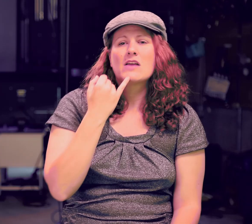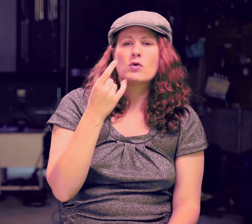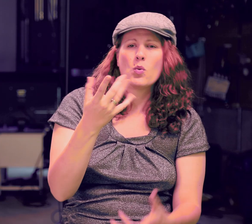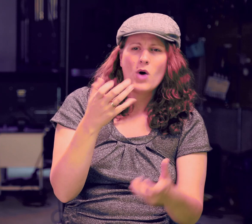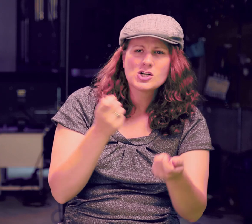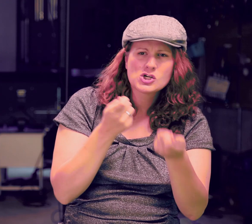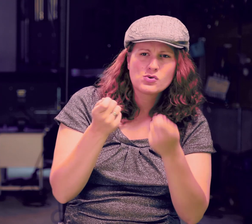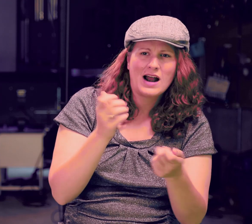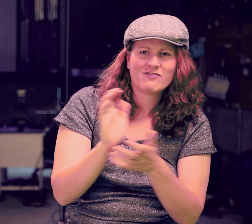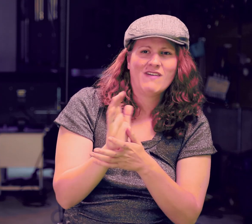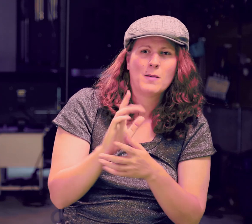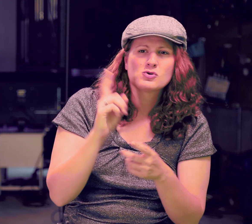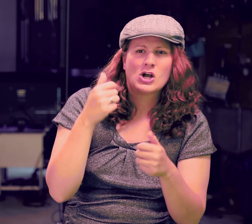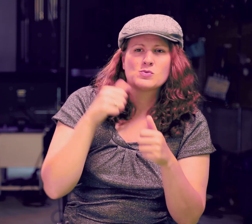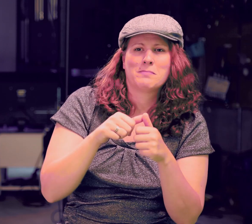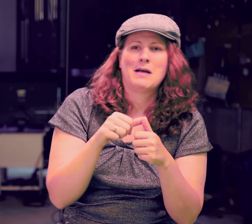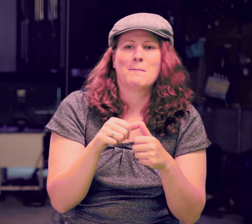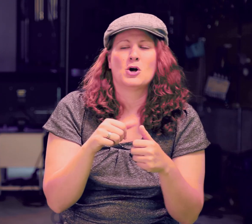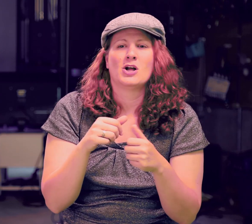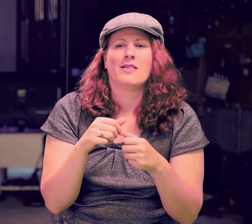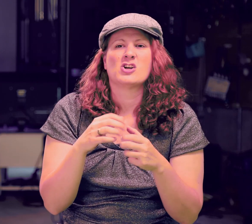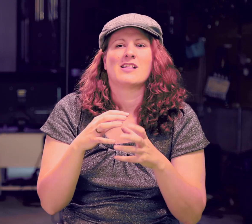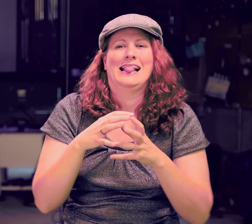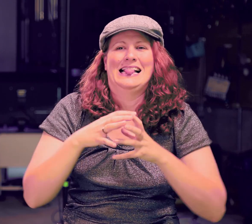If you want to direct films, you have to remember